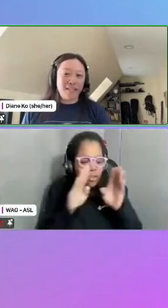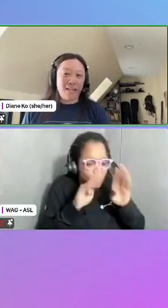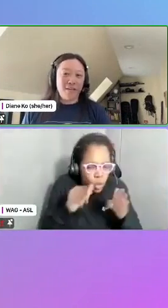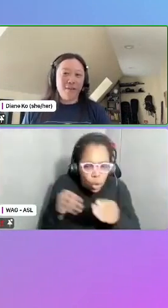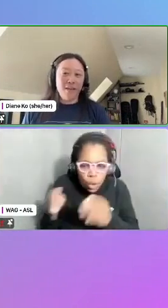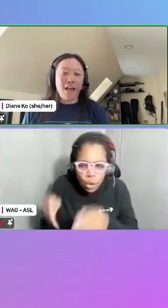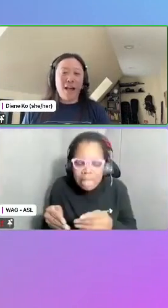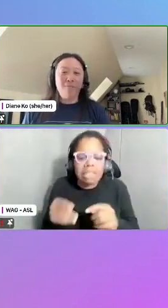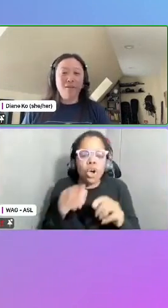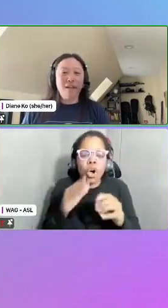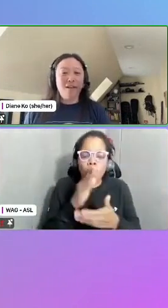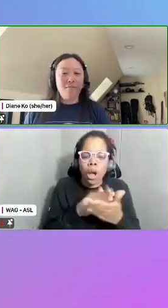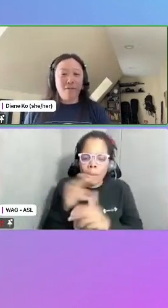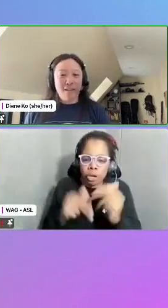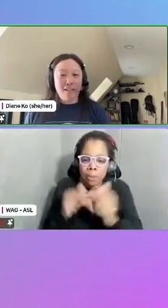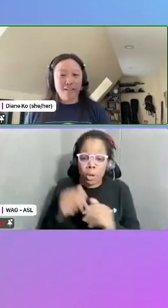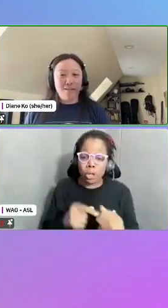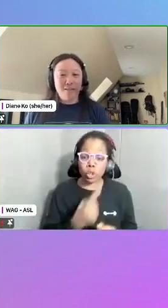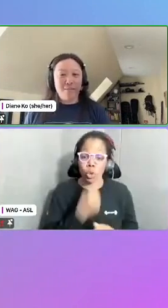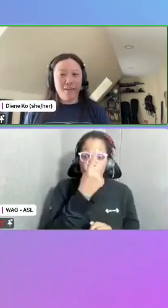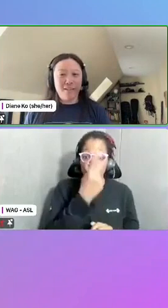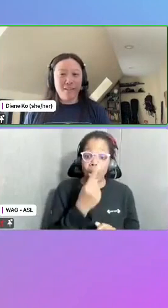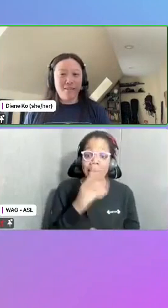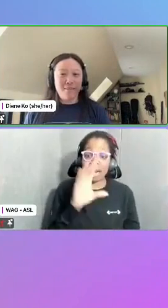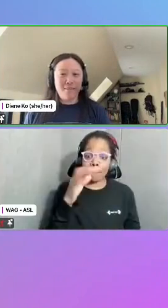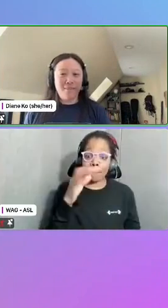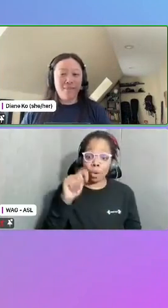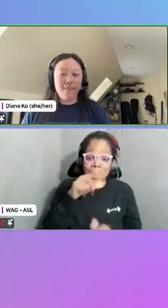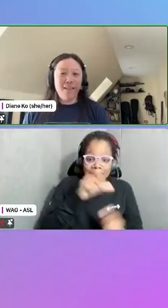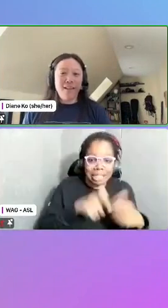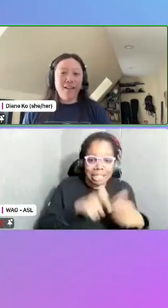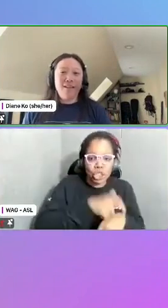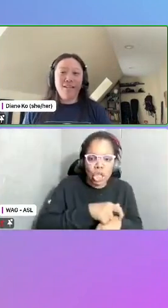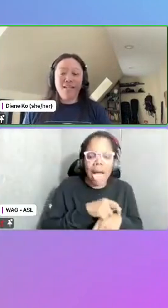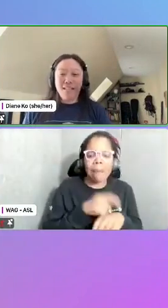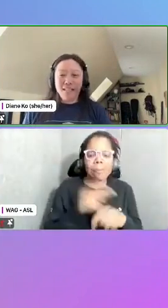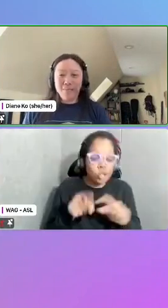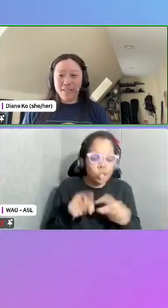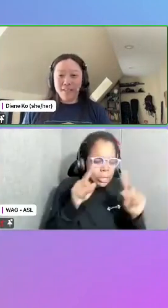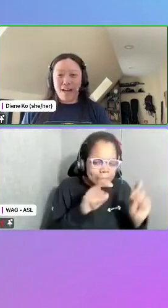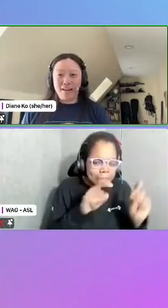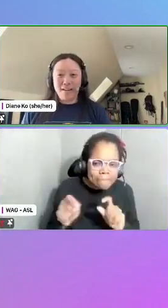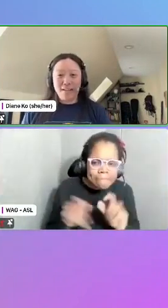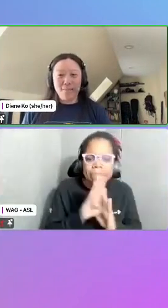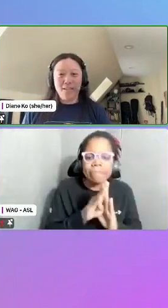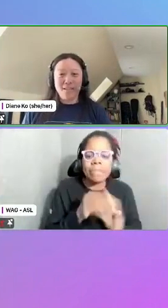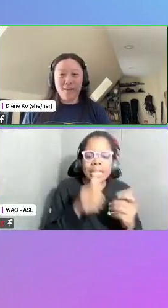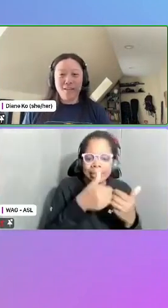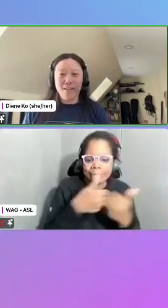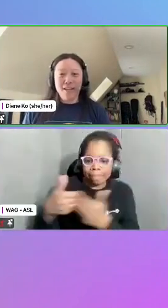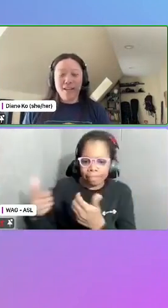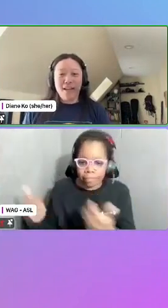difficulties. First, accessing Dom elements of other components. This can be more work to do the React away. Which make focus handling more difficult. Using ranked